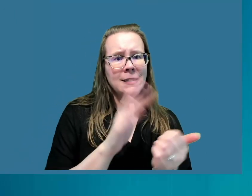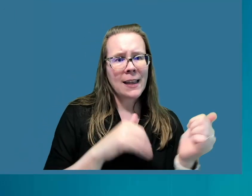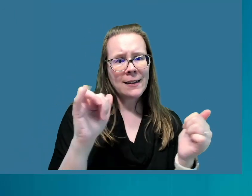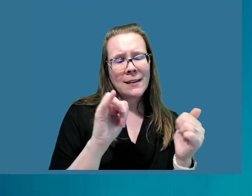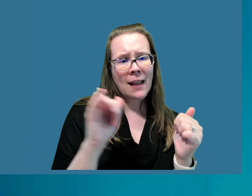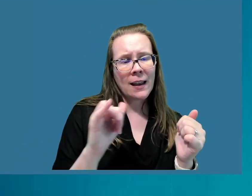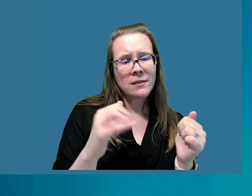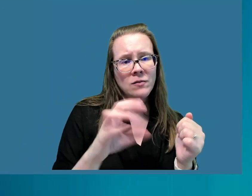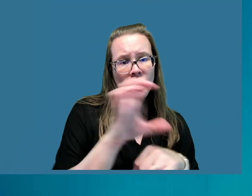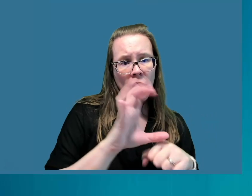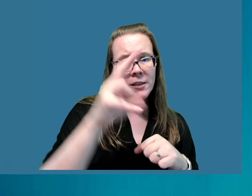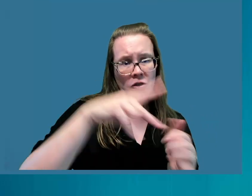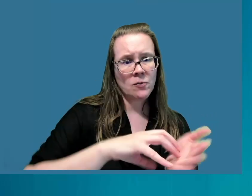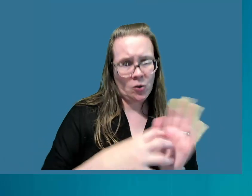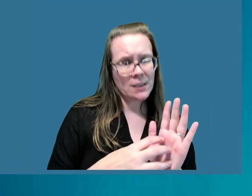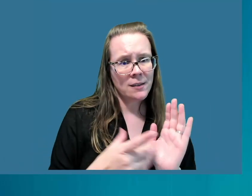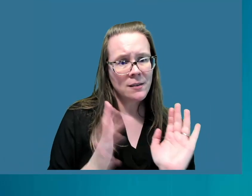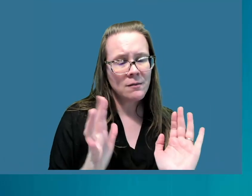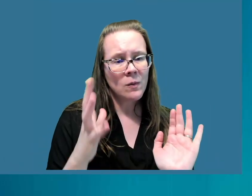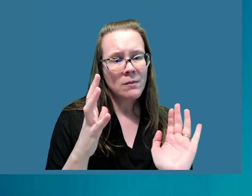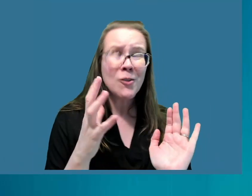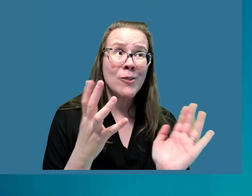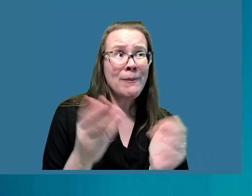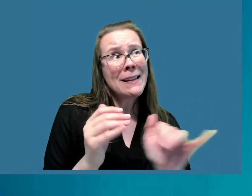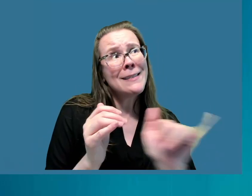dough, but less, you know, than maybe like chocolate chip cookie dough. Well... actually,